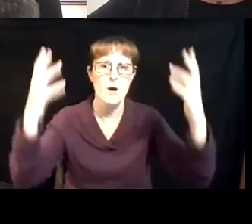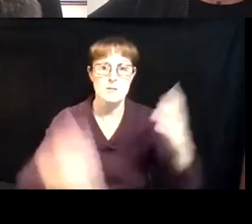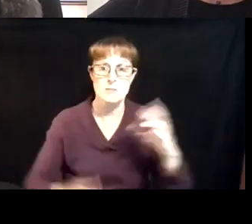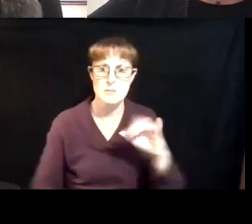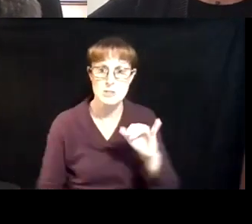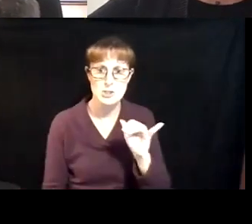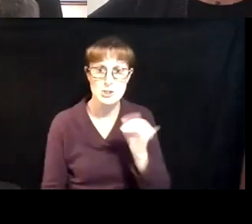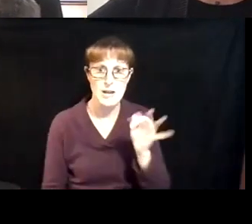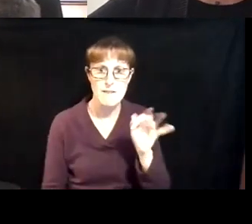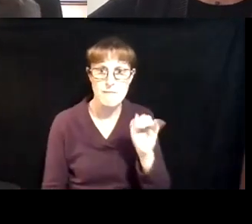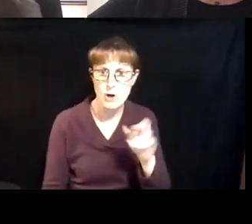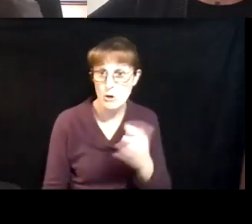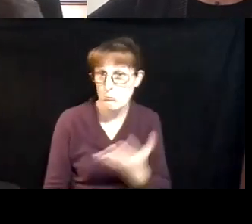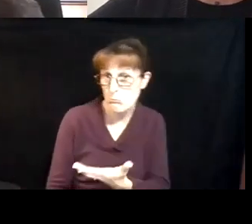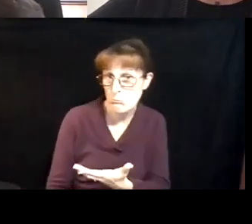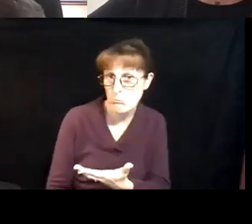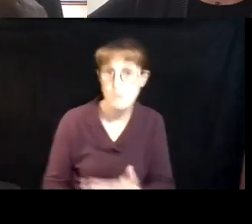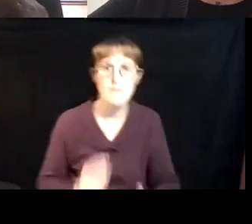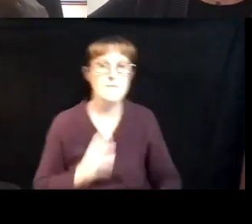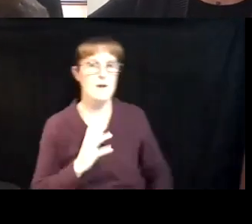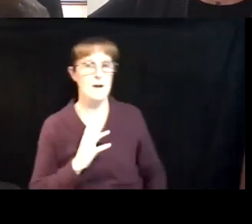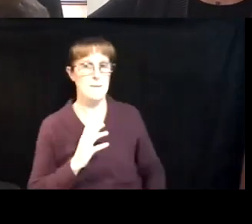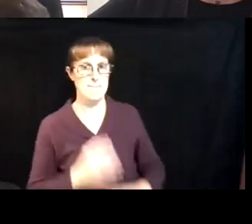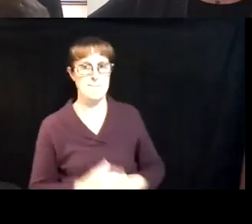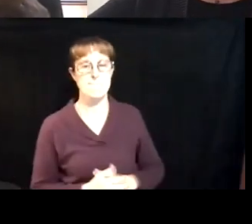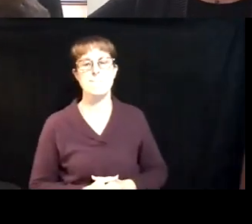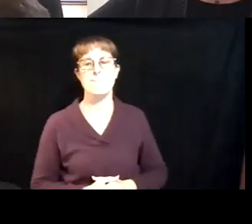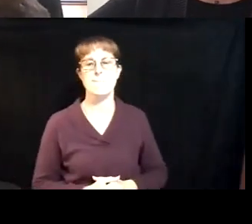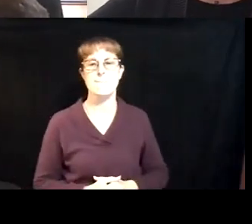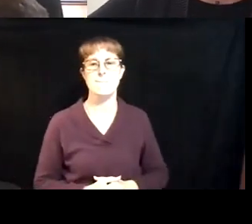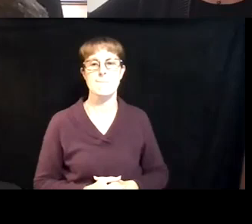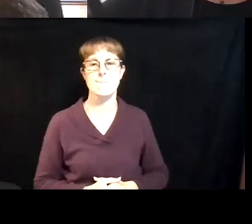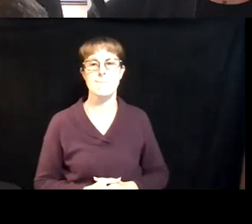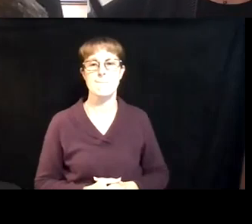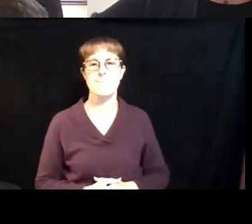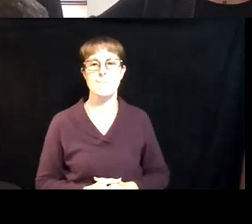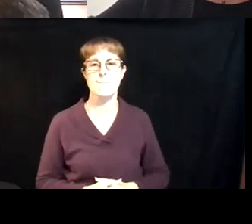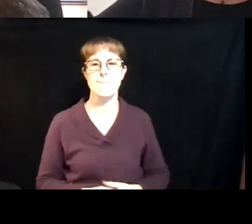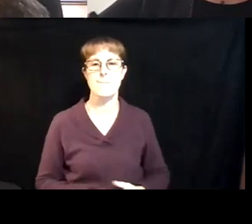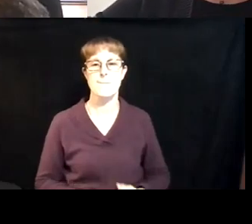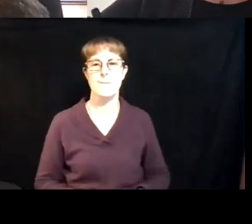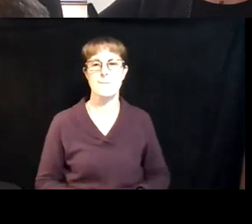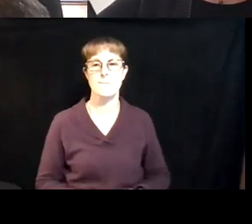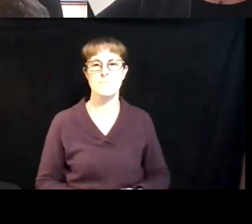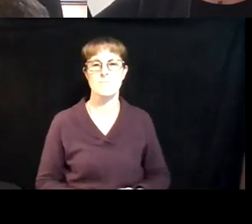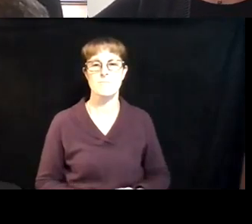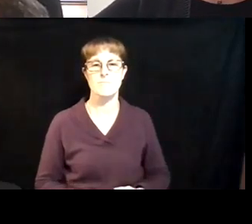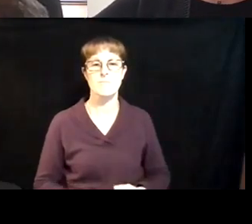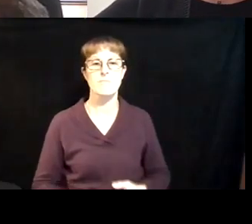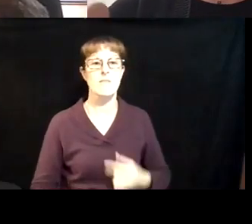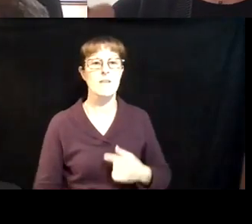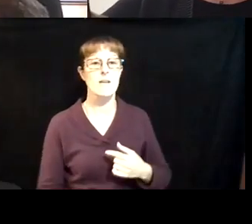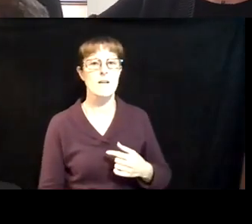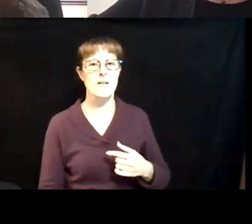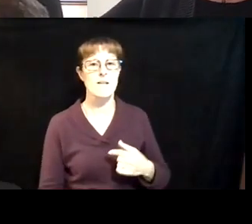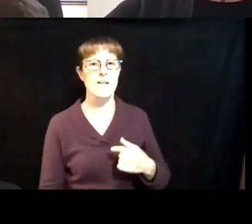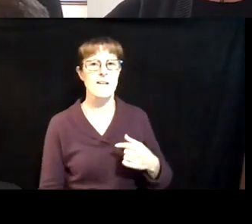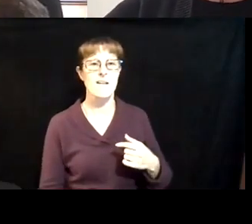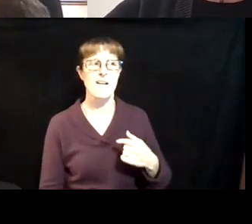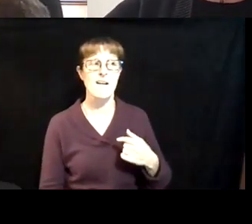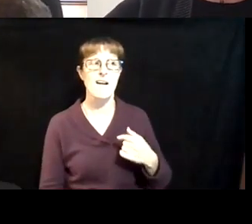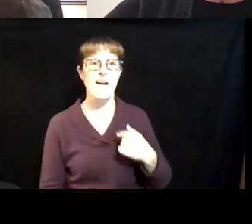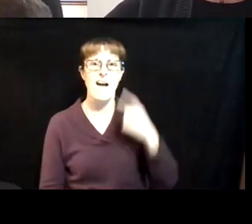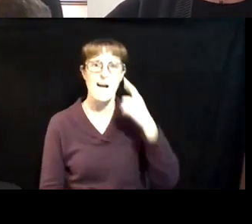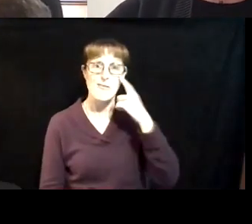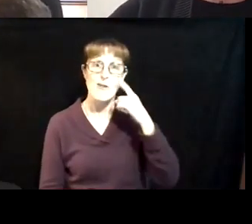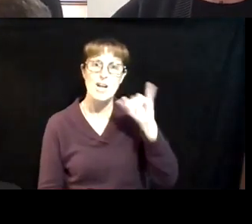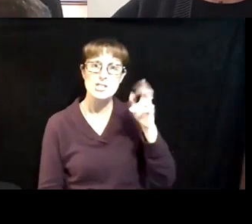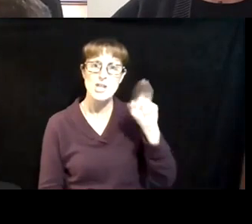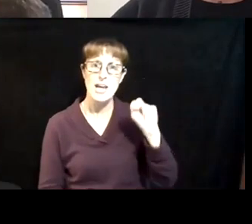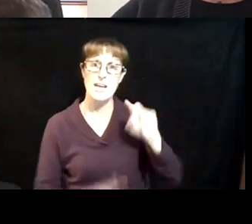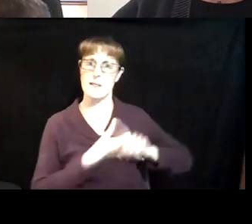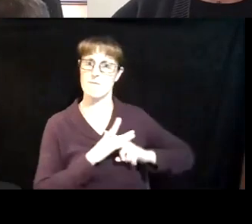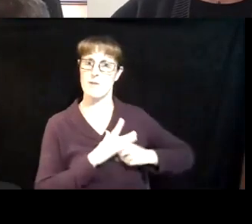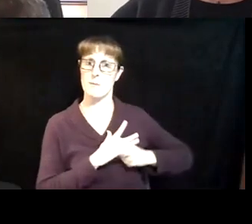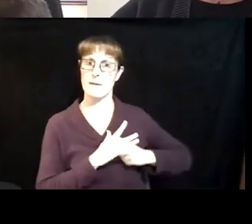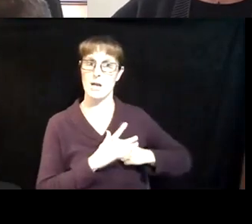Sure. I thought that Jan raised a really good point at the beginning. Whatever she